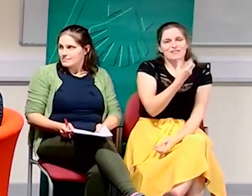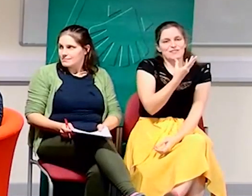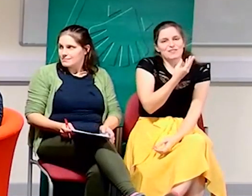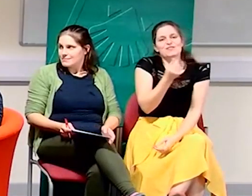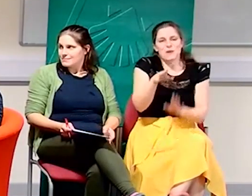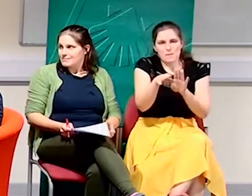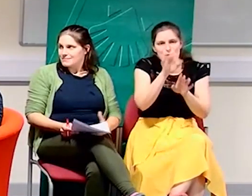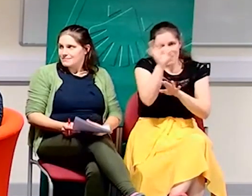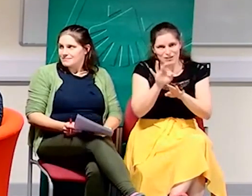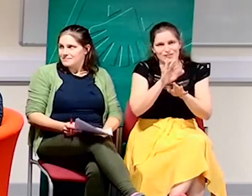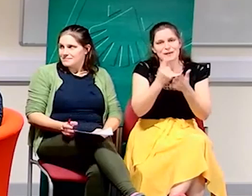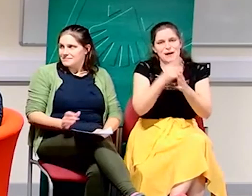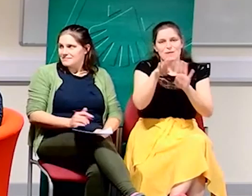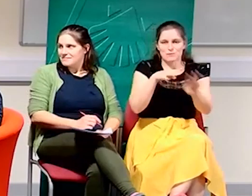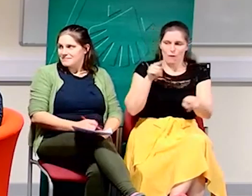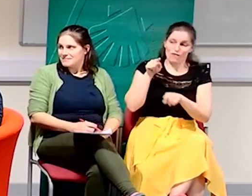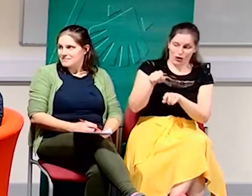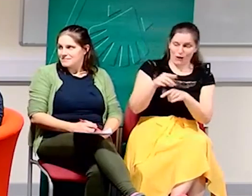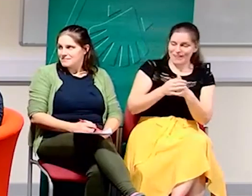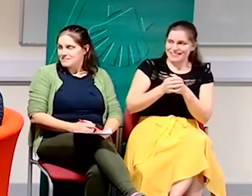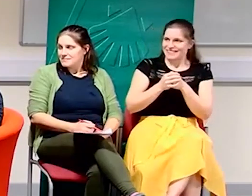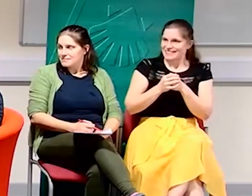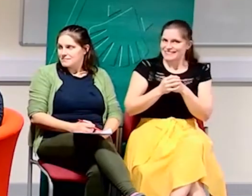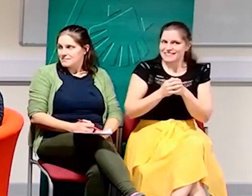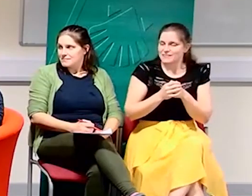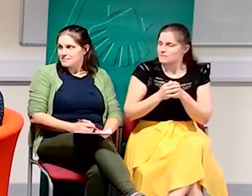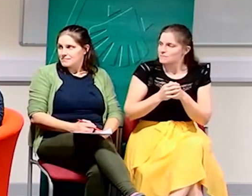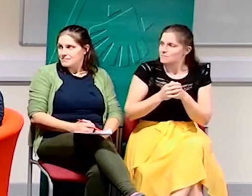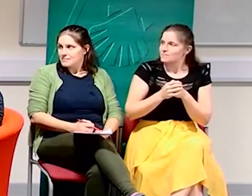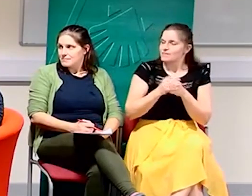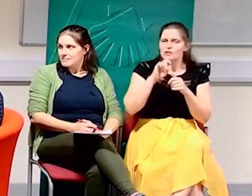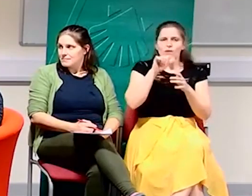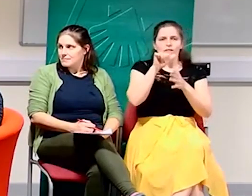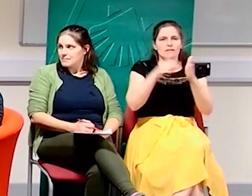for you um and perhaps we start more broadly and then we can come and think a little bit